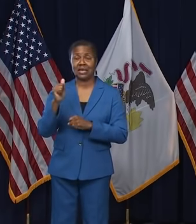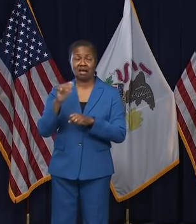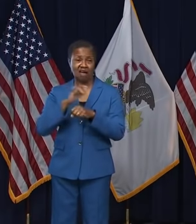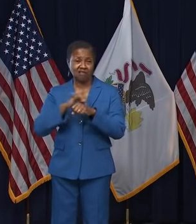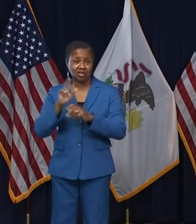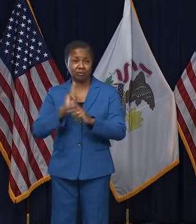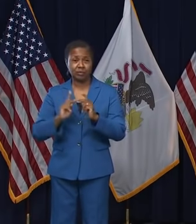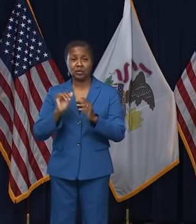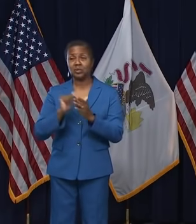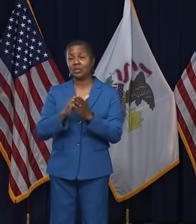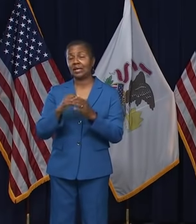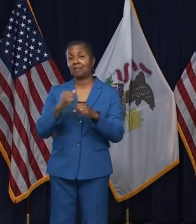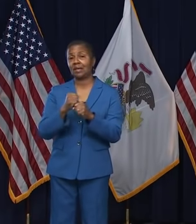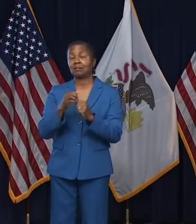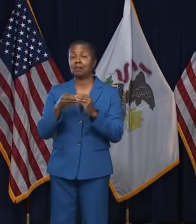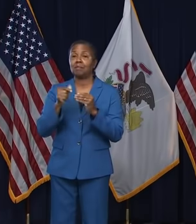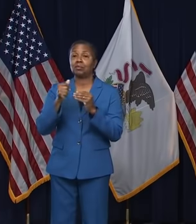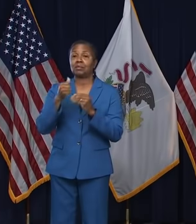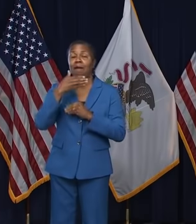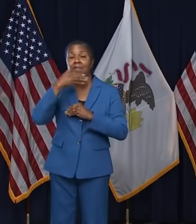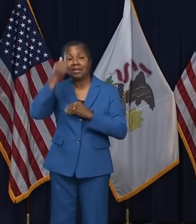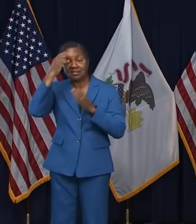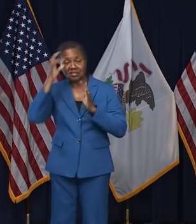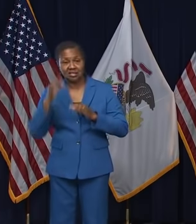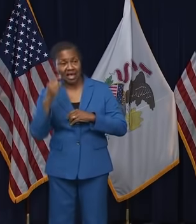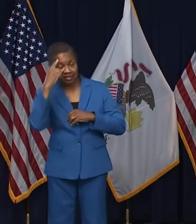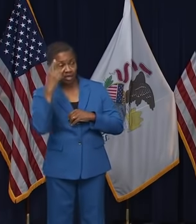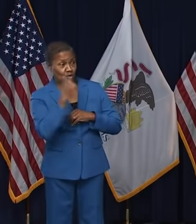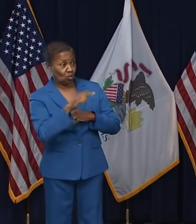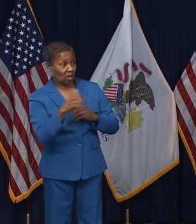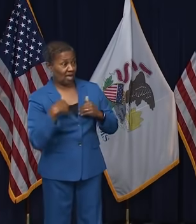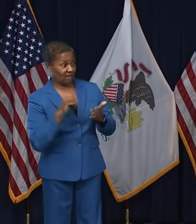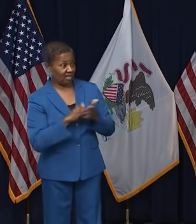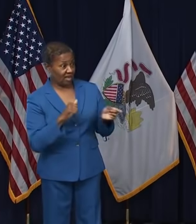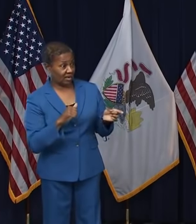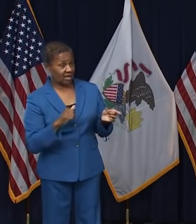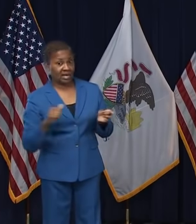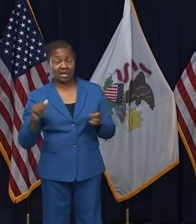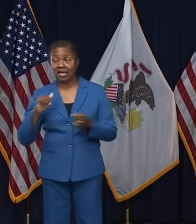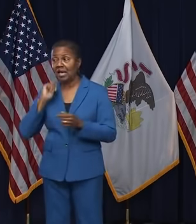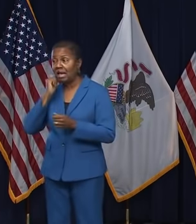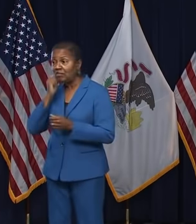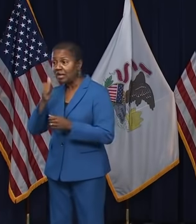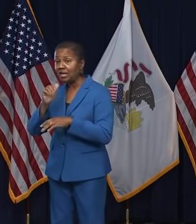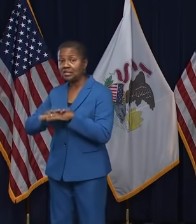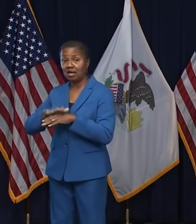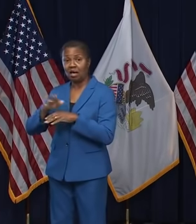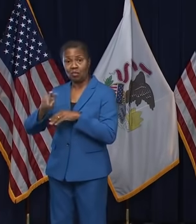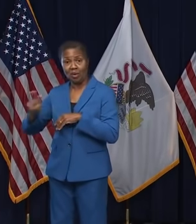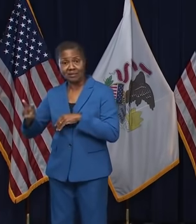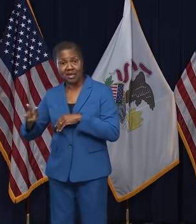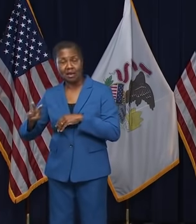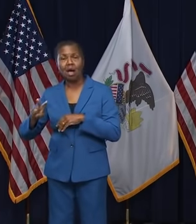but- we want to make sure that we make the data available to